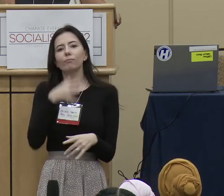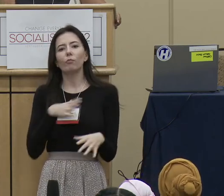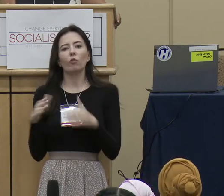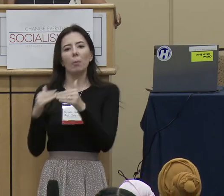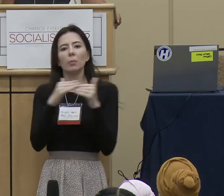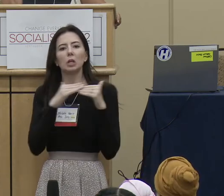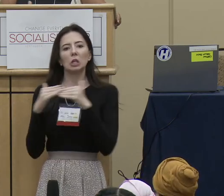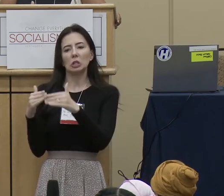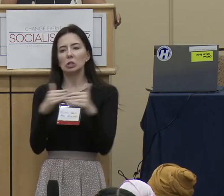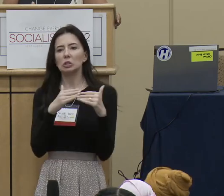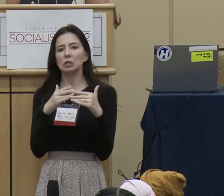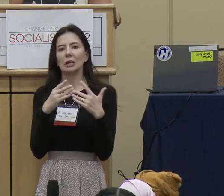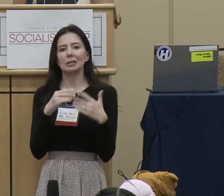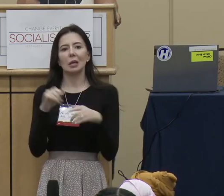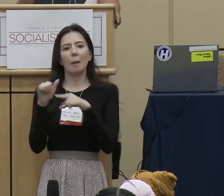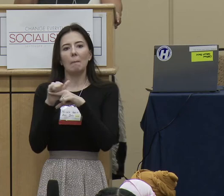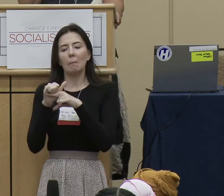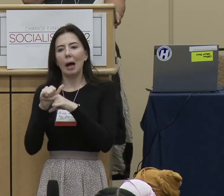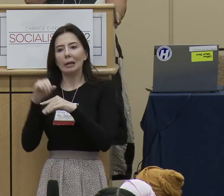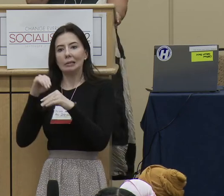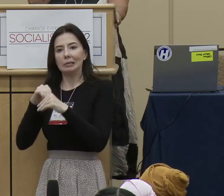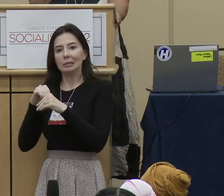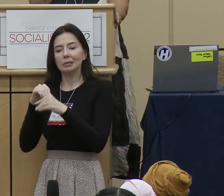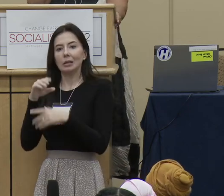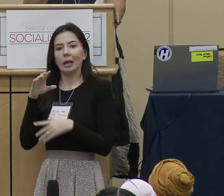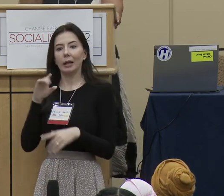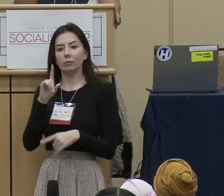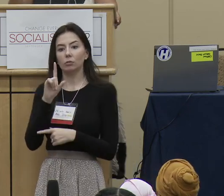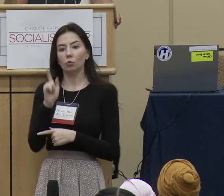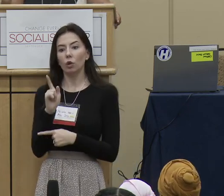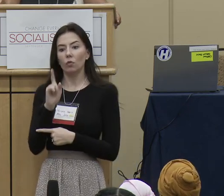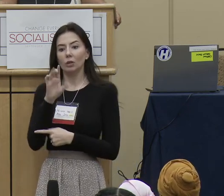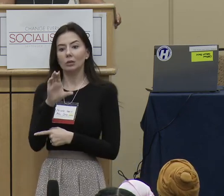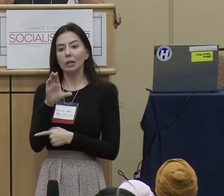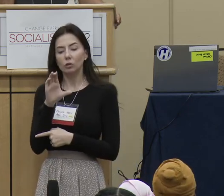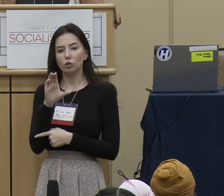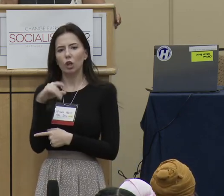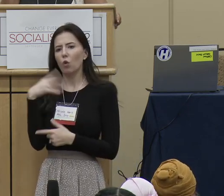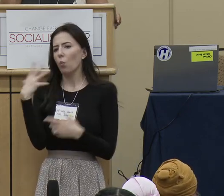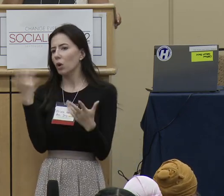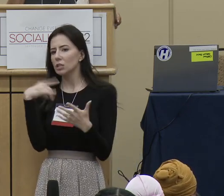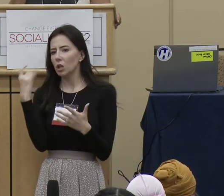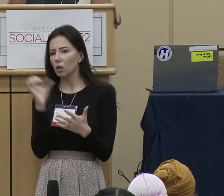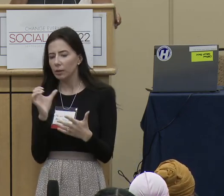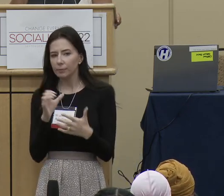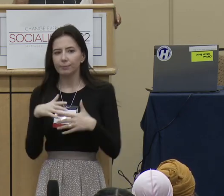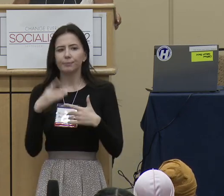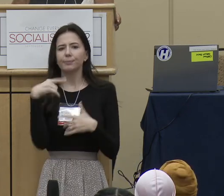practice grounded in Black left ideas look like in the 21st